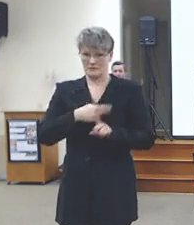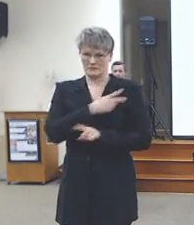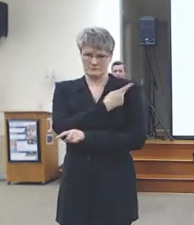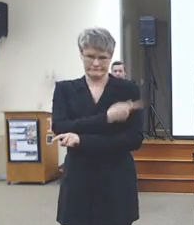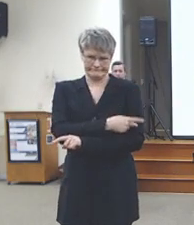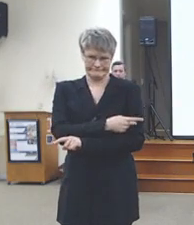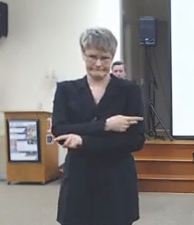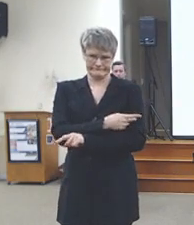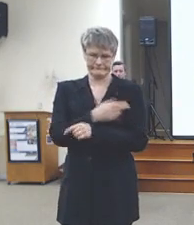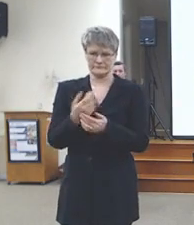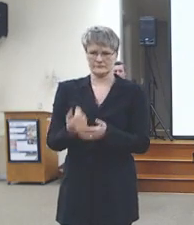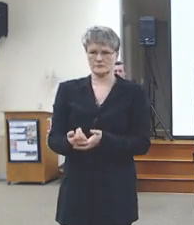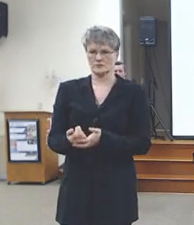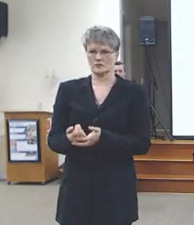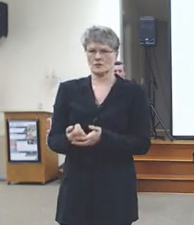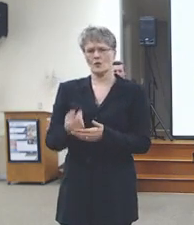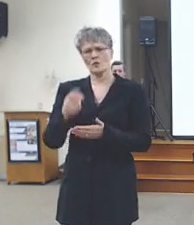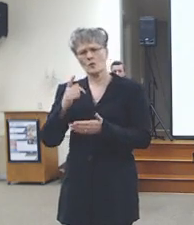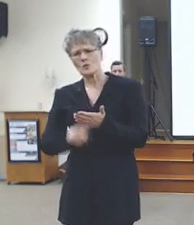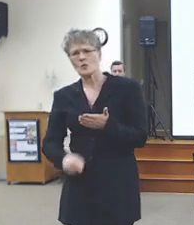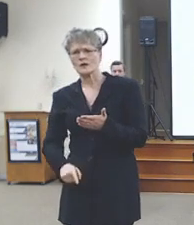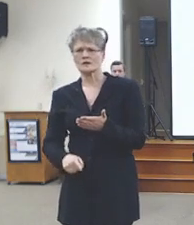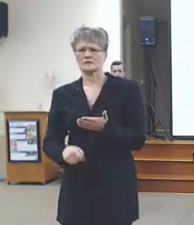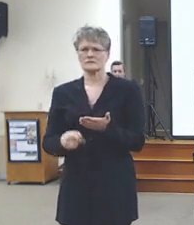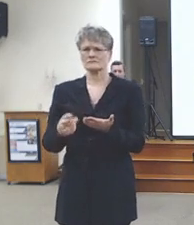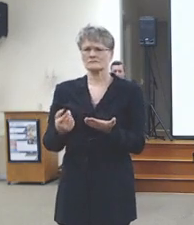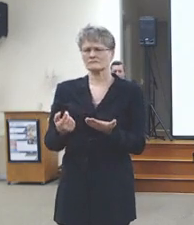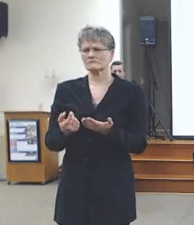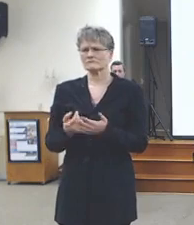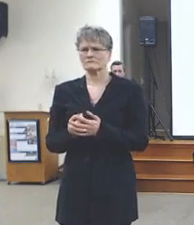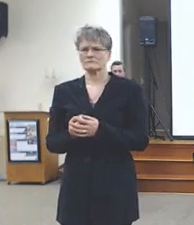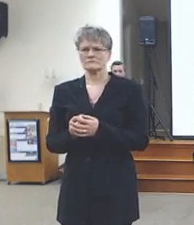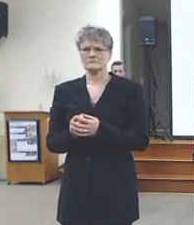population of Shasta County, where now it's, "oh this is really going to break